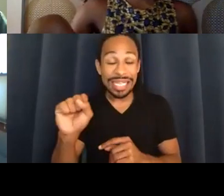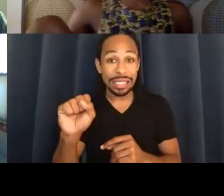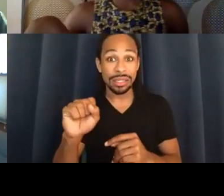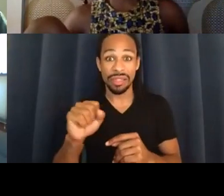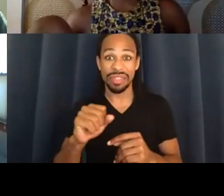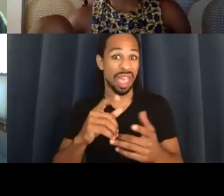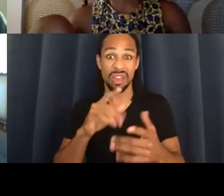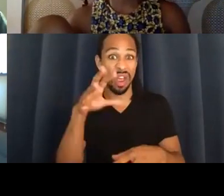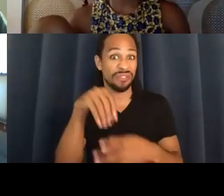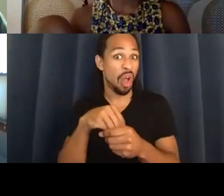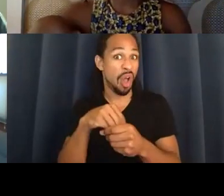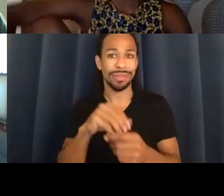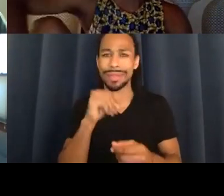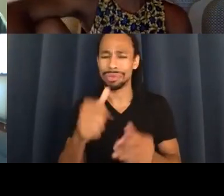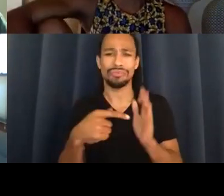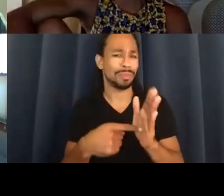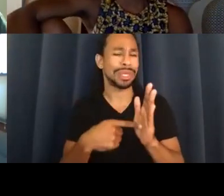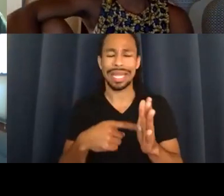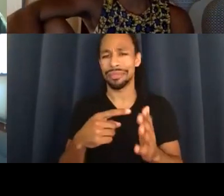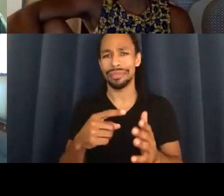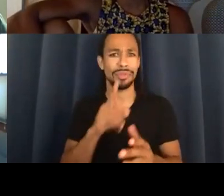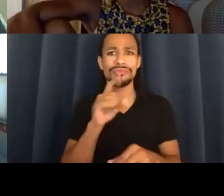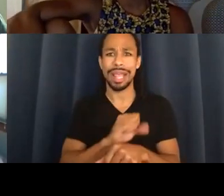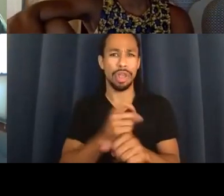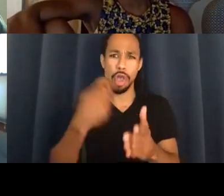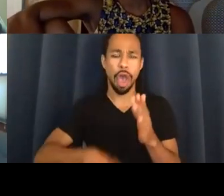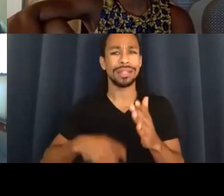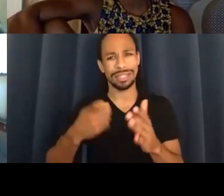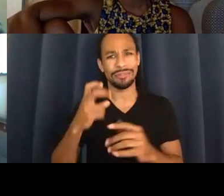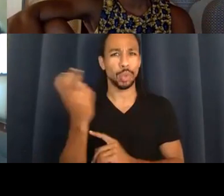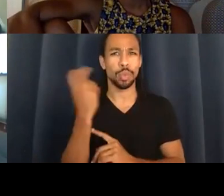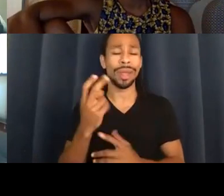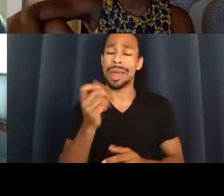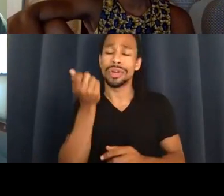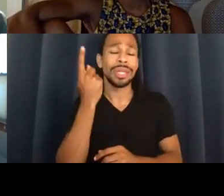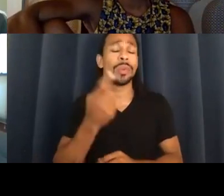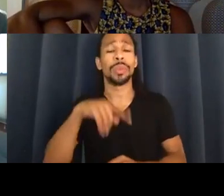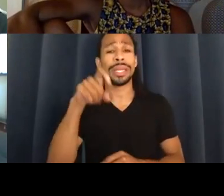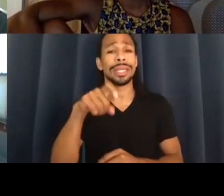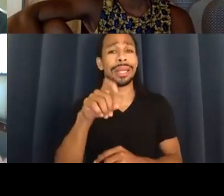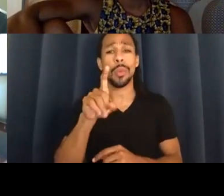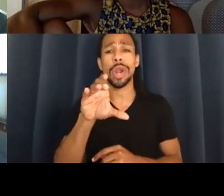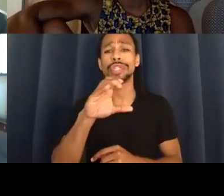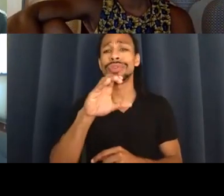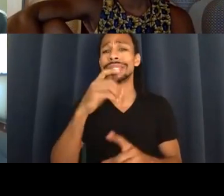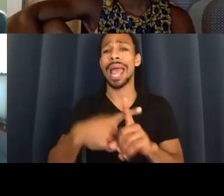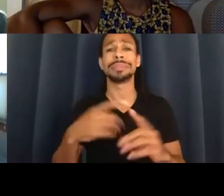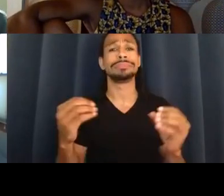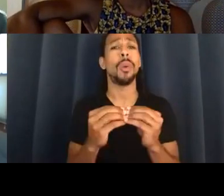and what goes into that. We need 100 times more funding because we can't increase our